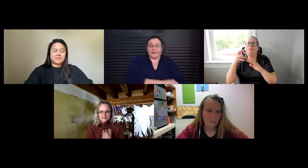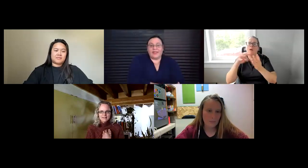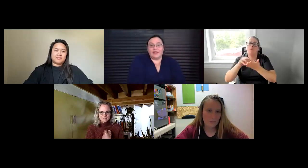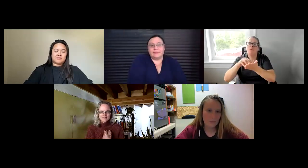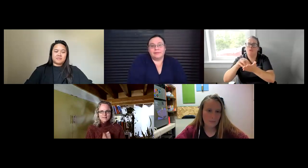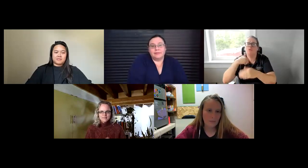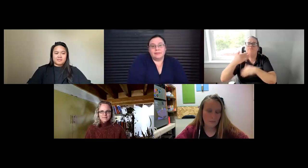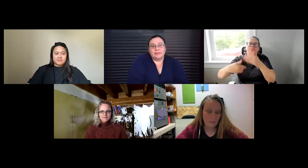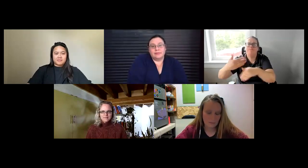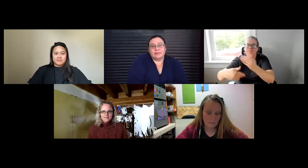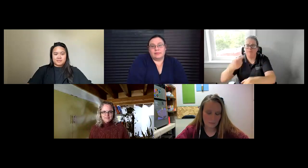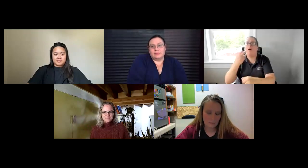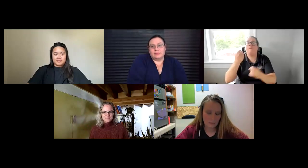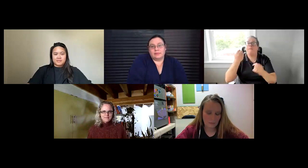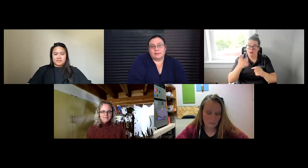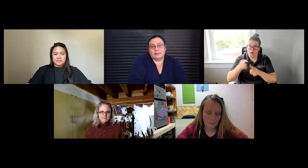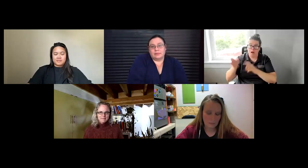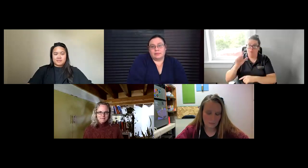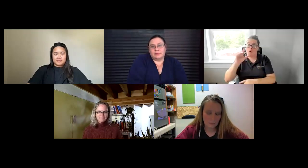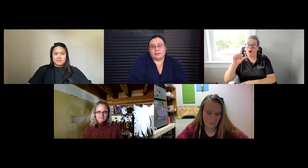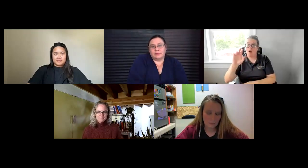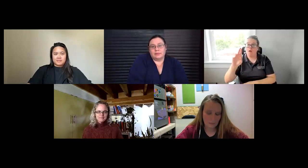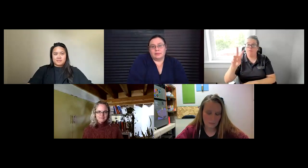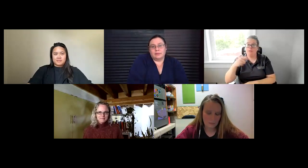I really started small and kind of learned as I went.